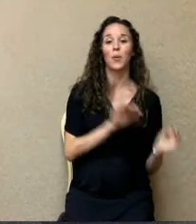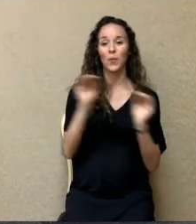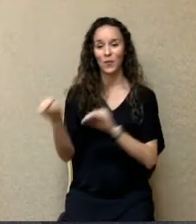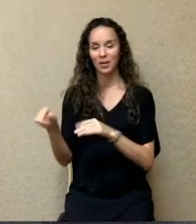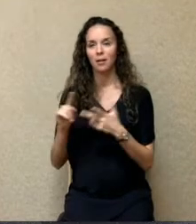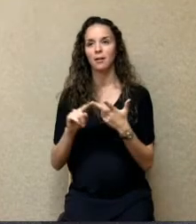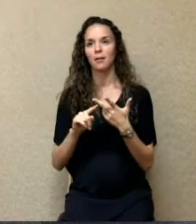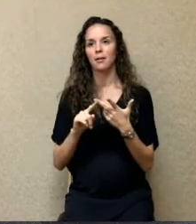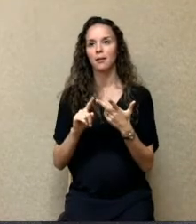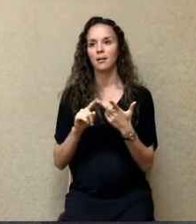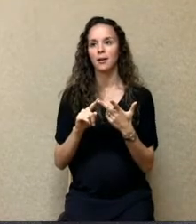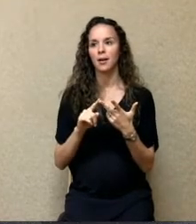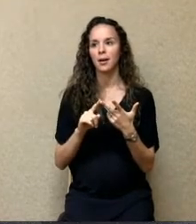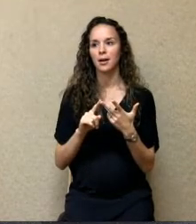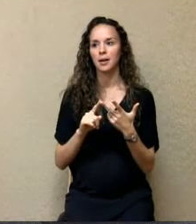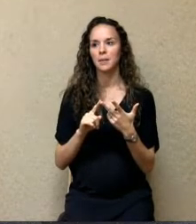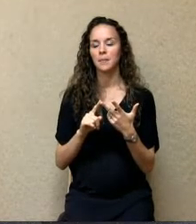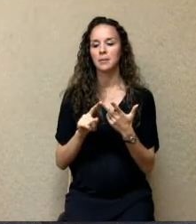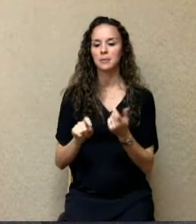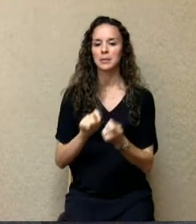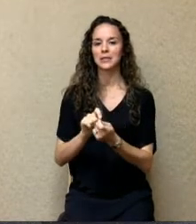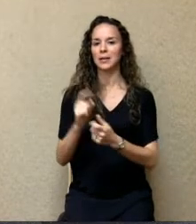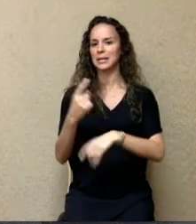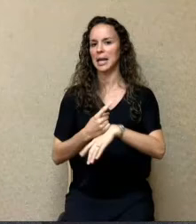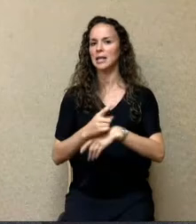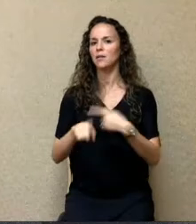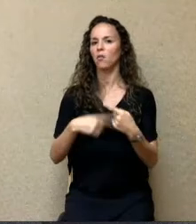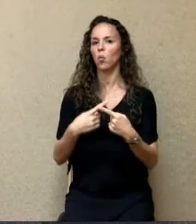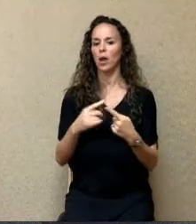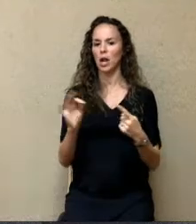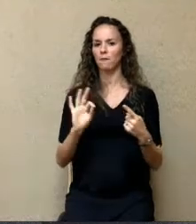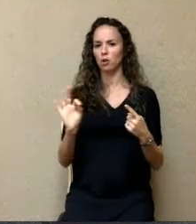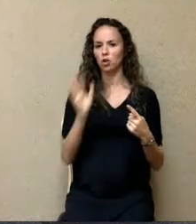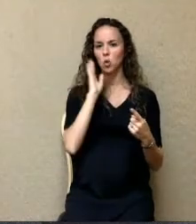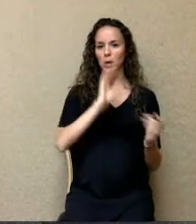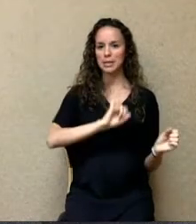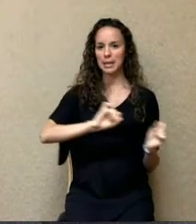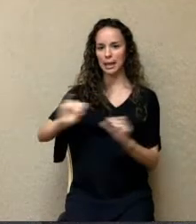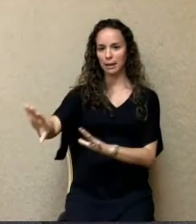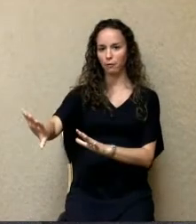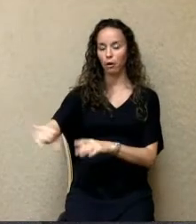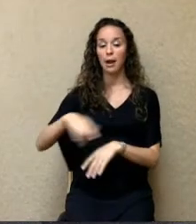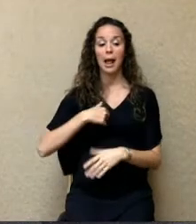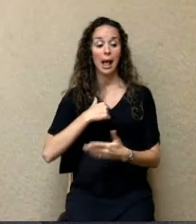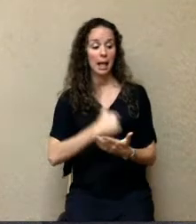Days where some of the furniture was delivered and I had them help unpack things and move it in.